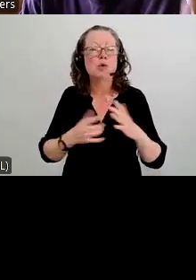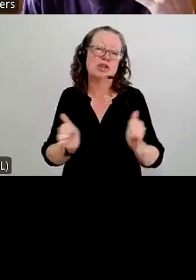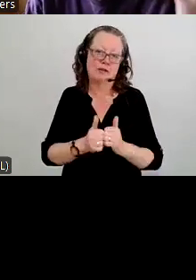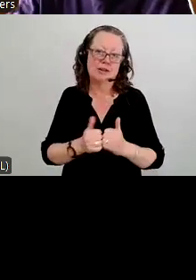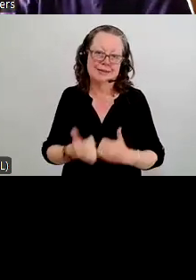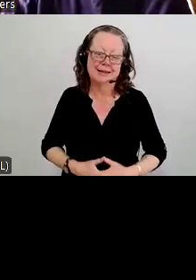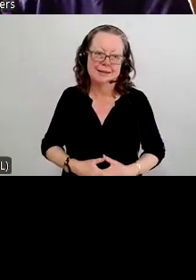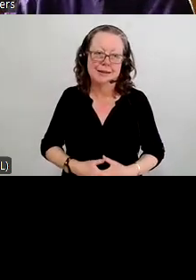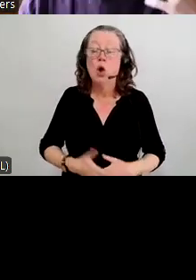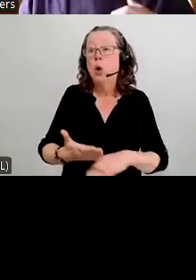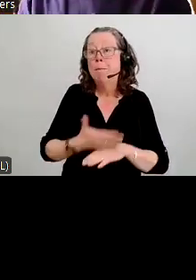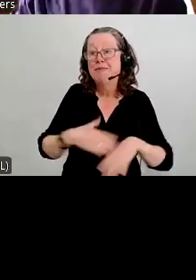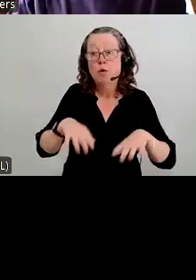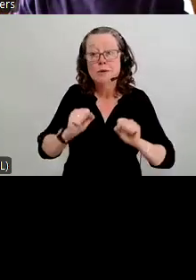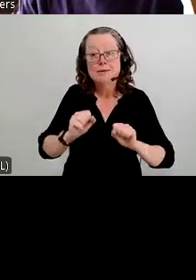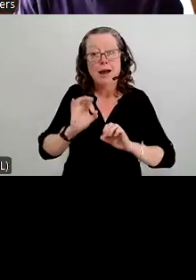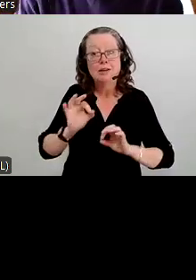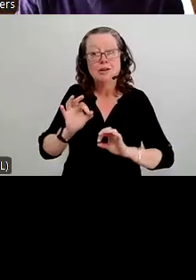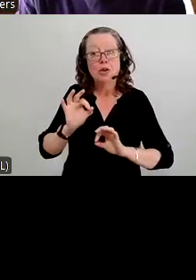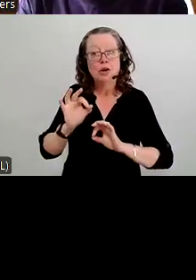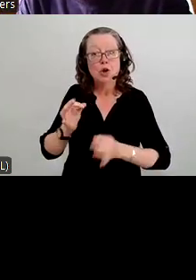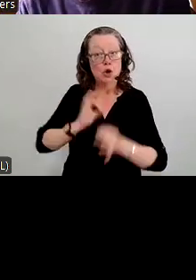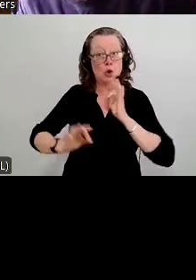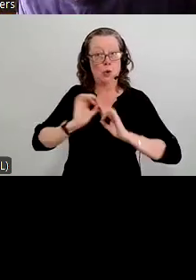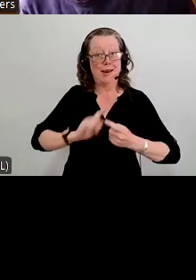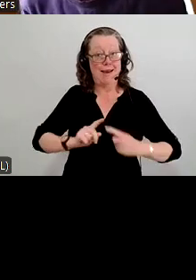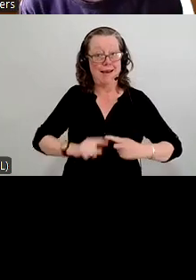More webinars for you. Firstly, in May, we've got How to Choose